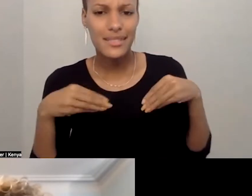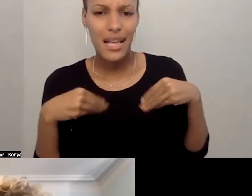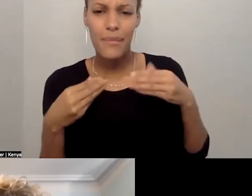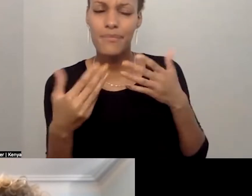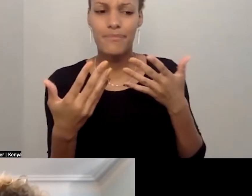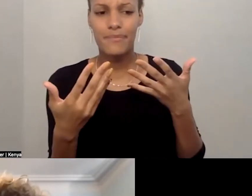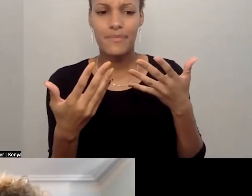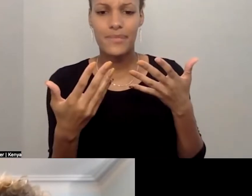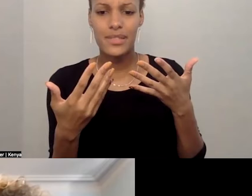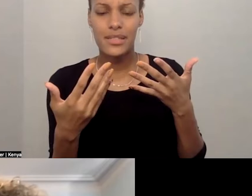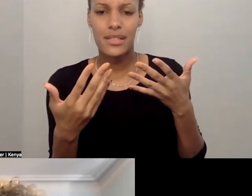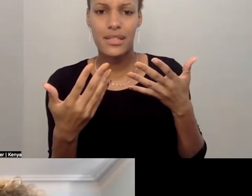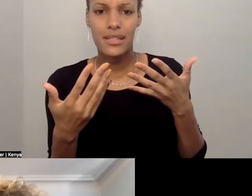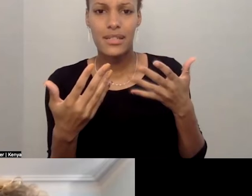Interesting, isn't it?